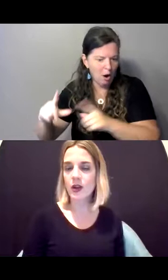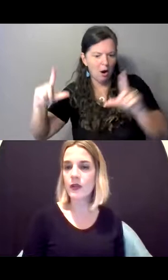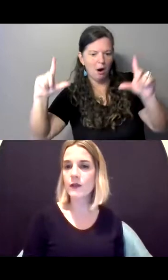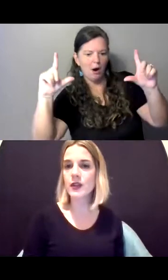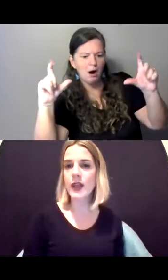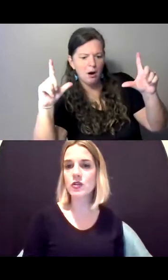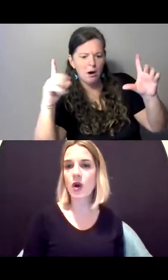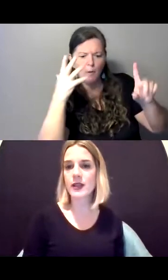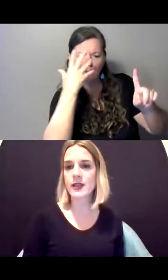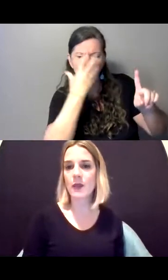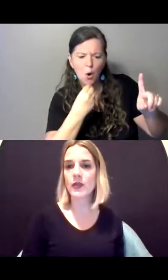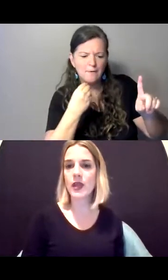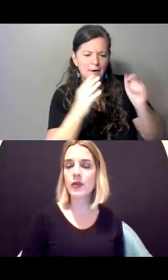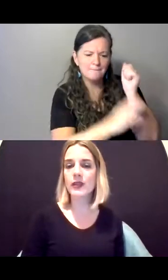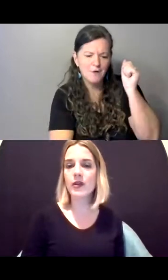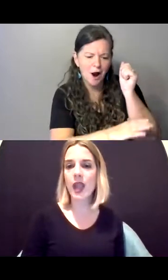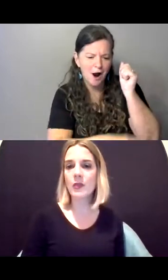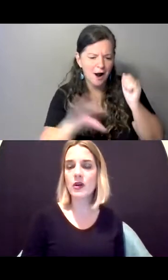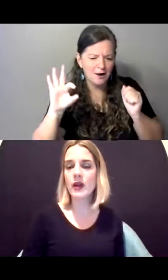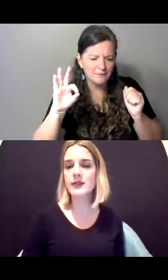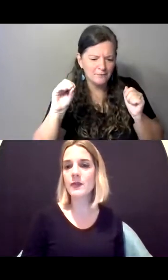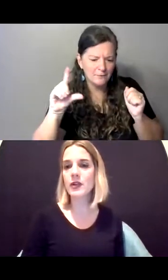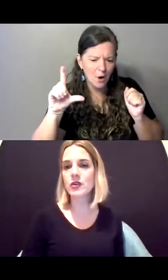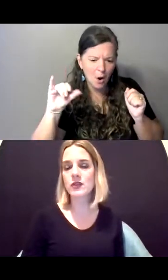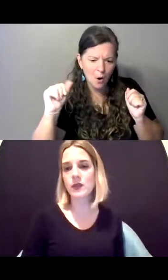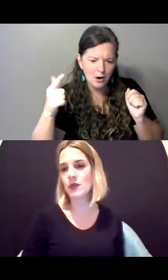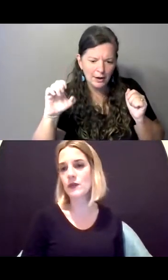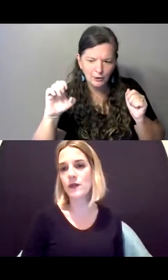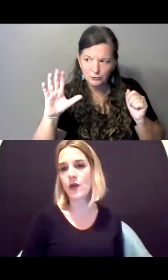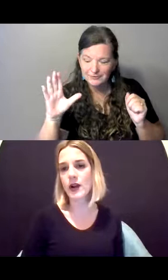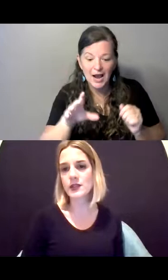you know, like for the nature walk example, they can bring their camera and take pictures of the beautiful forest.